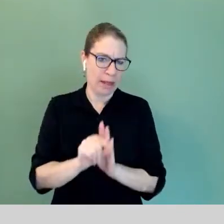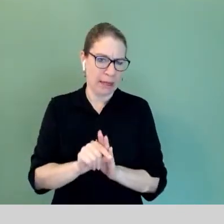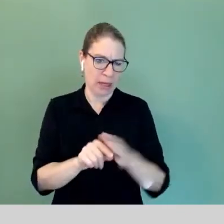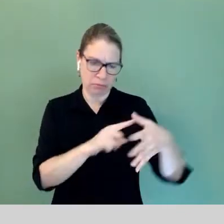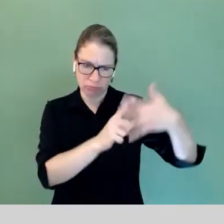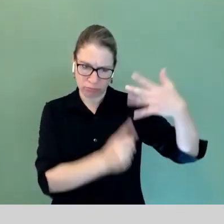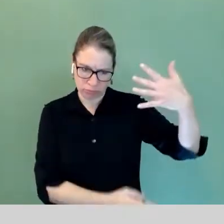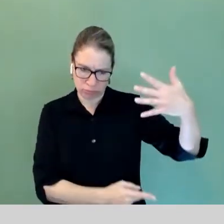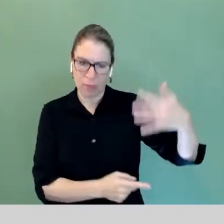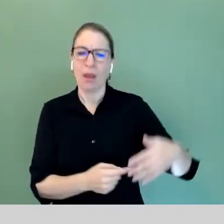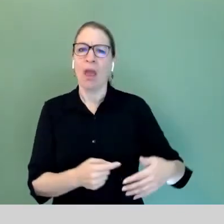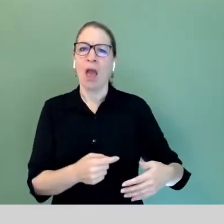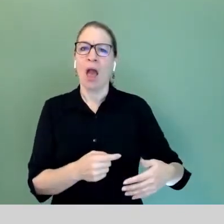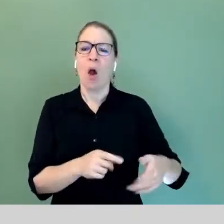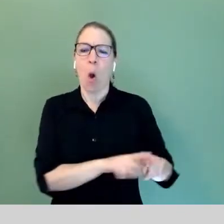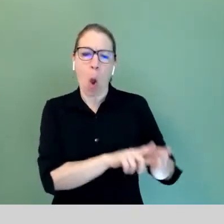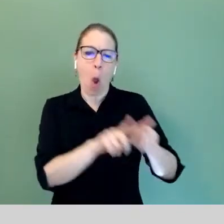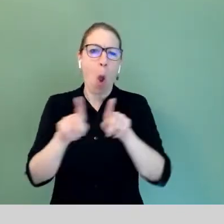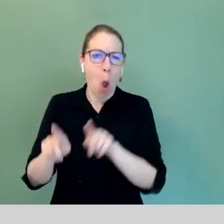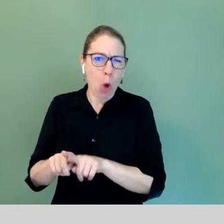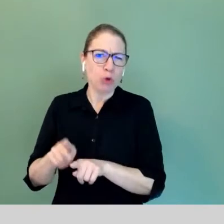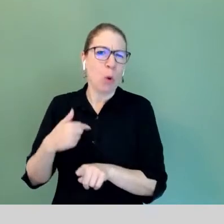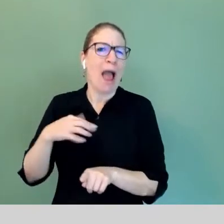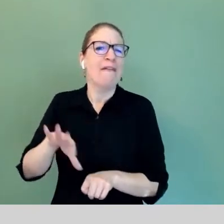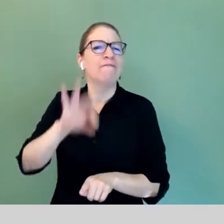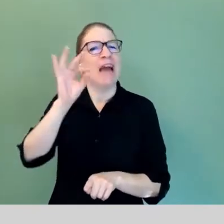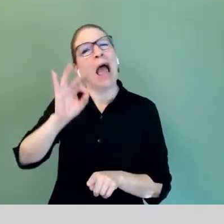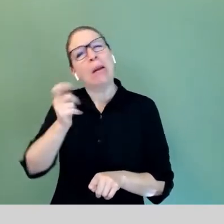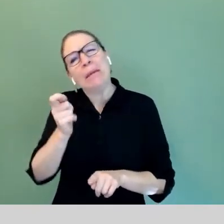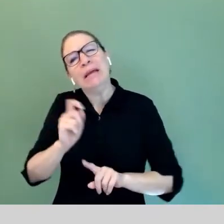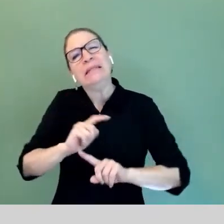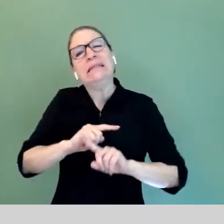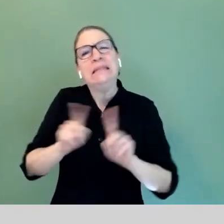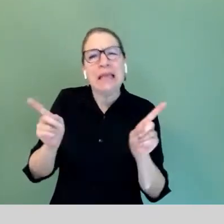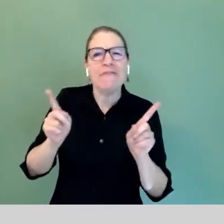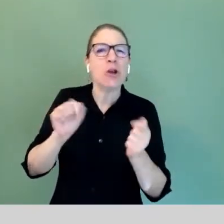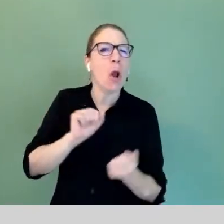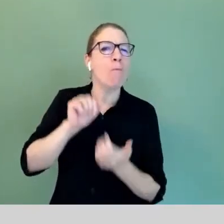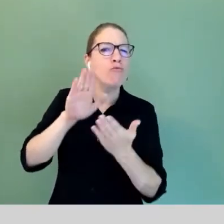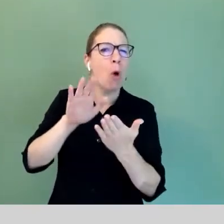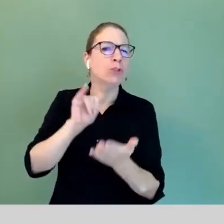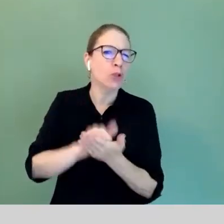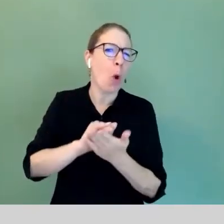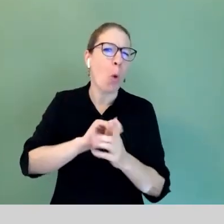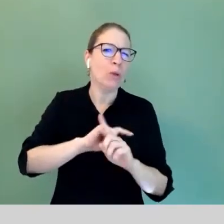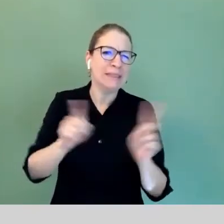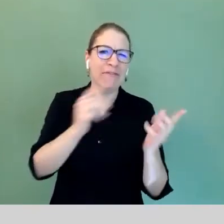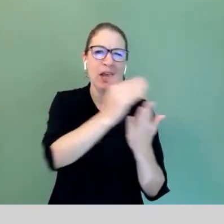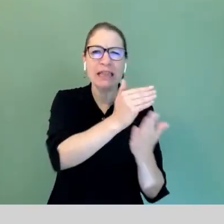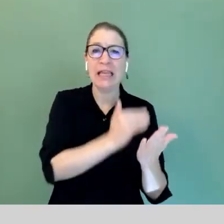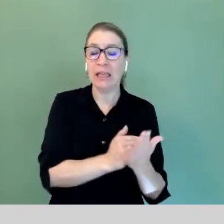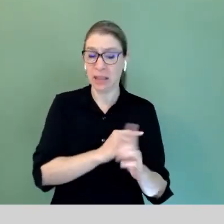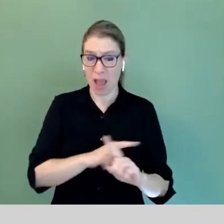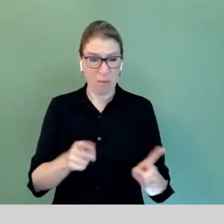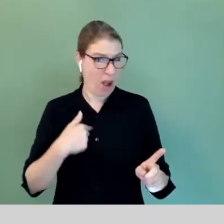They're listed out here, I've also found some variations of those different dimensions. We're not even going to talk about these today,